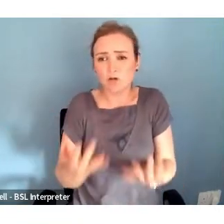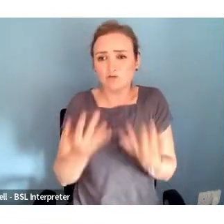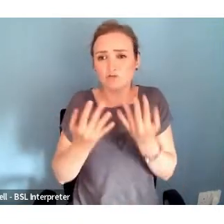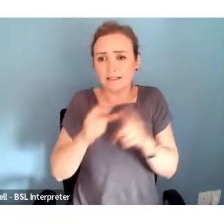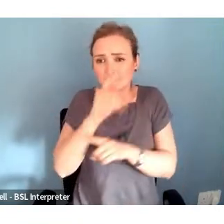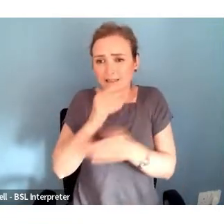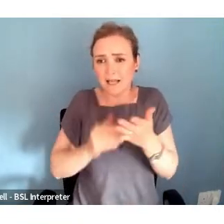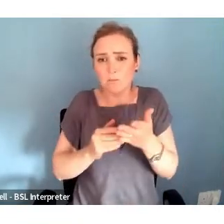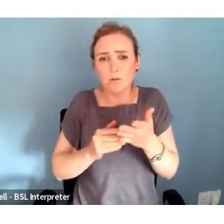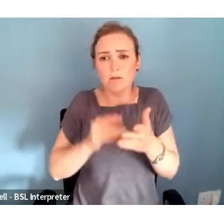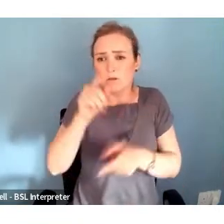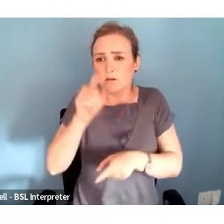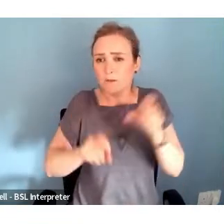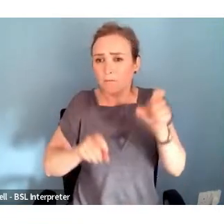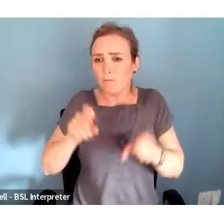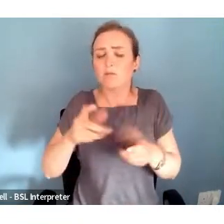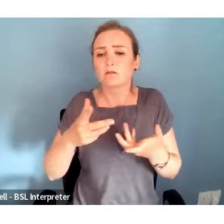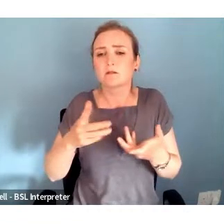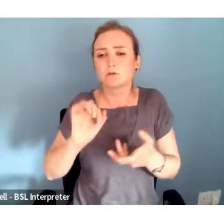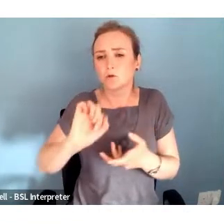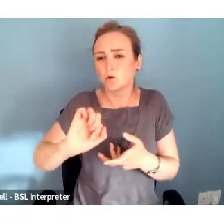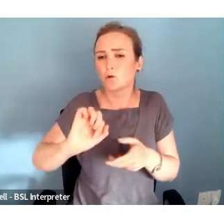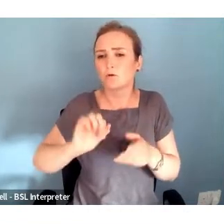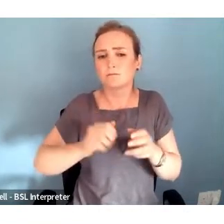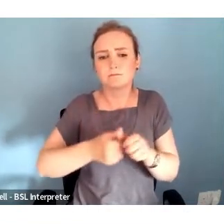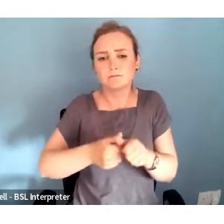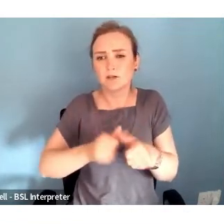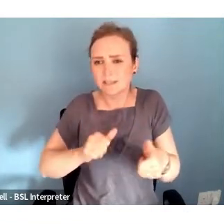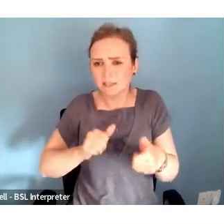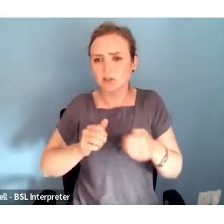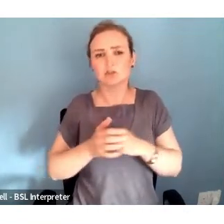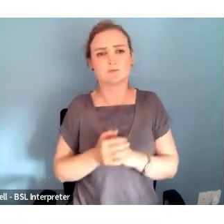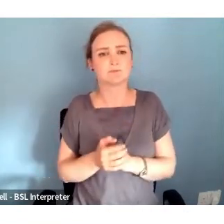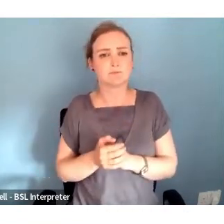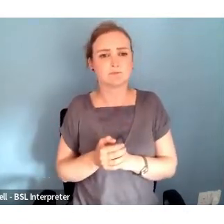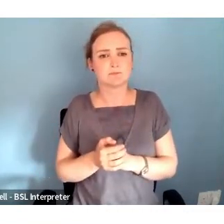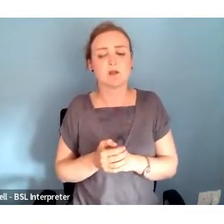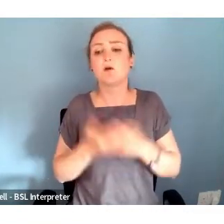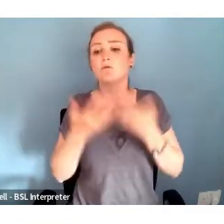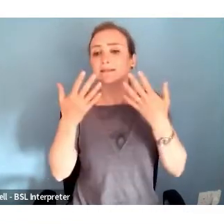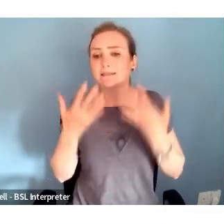cover in this webinar